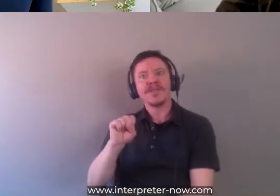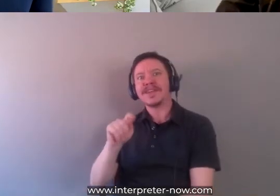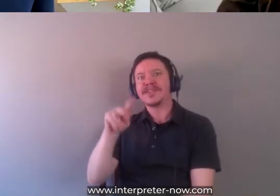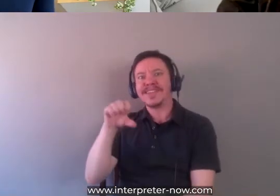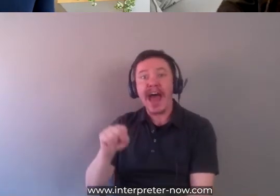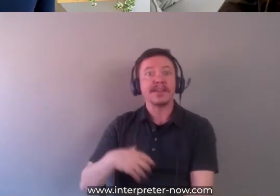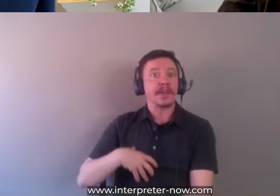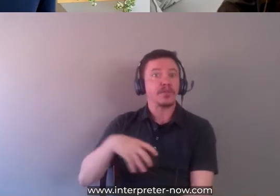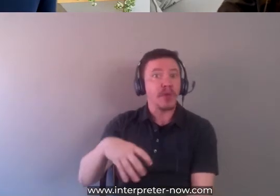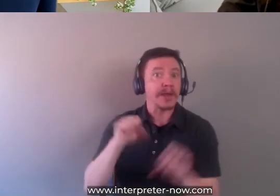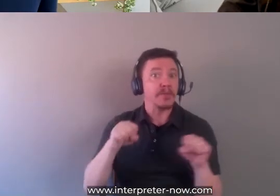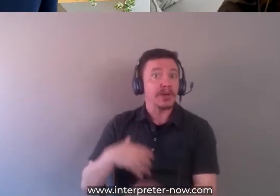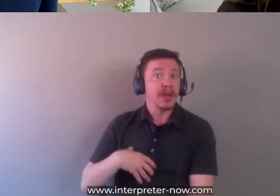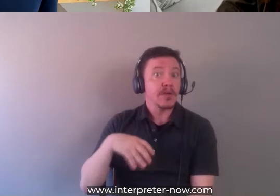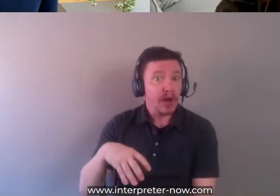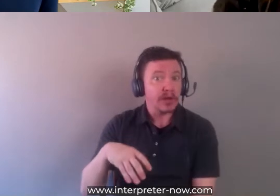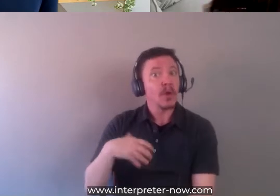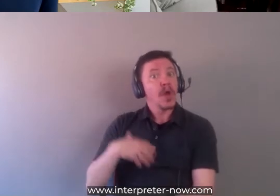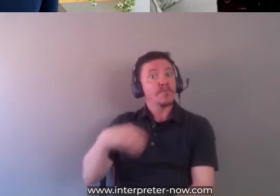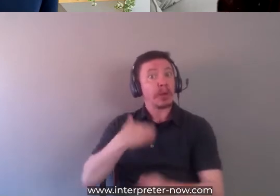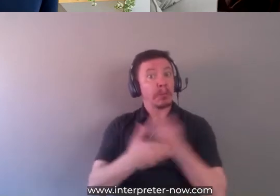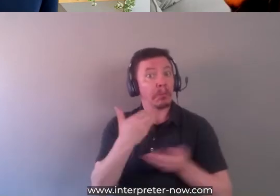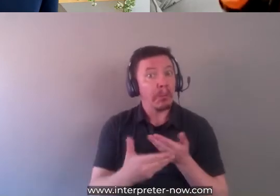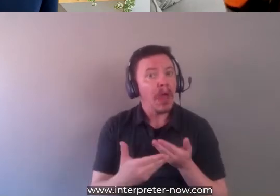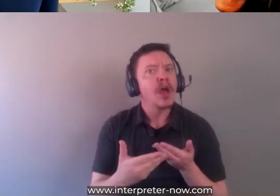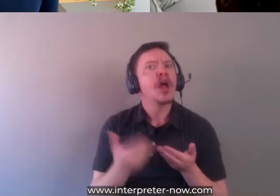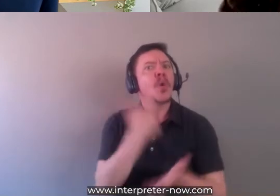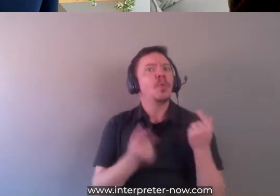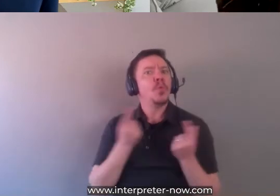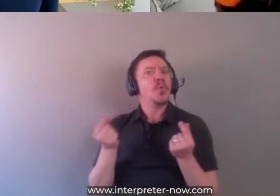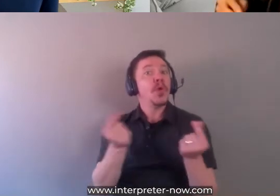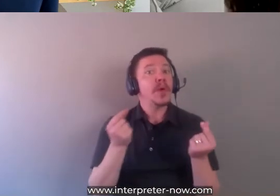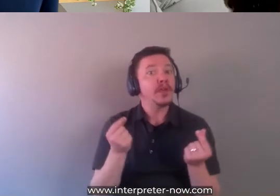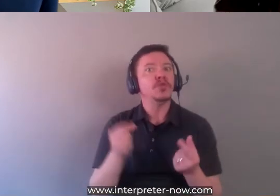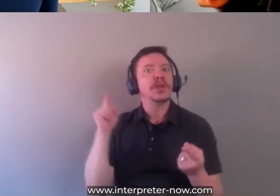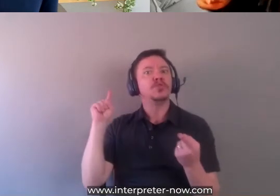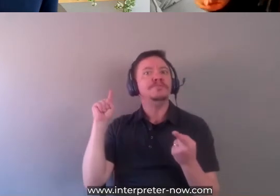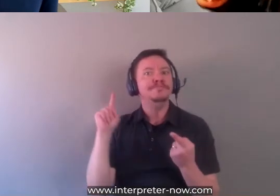might have happened in the course of a pregnancy, then what are you doing to minimize that data